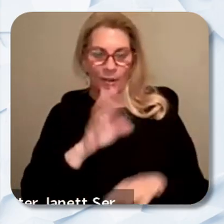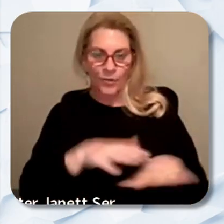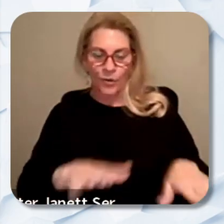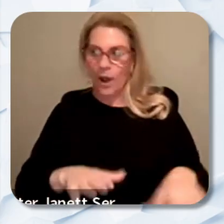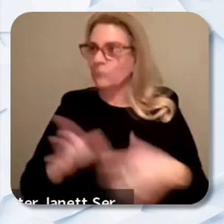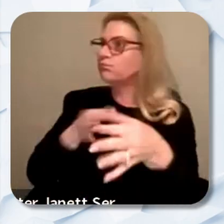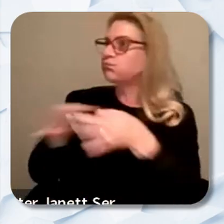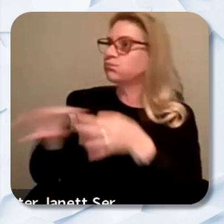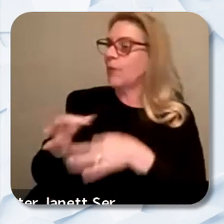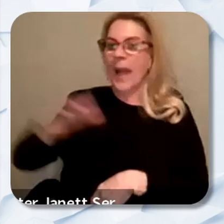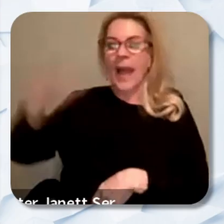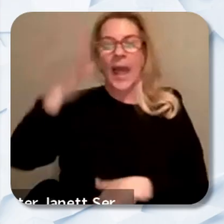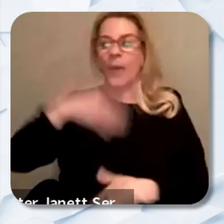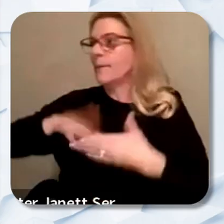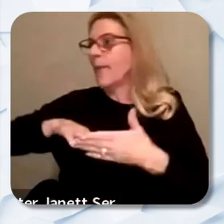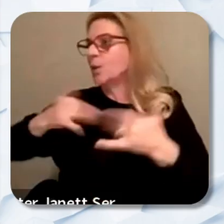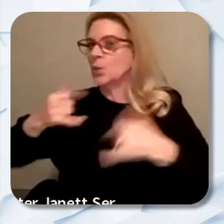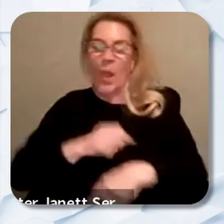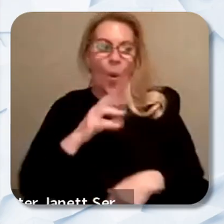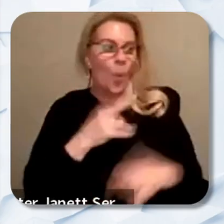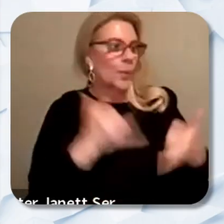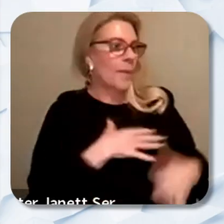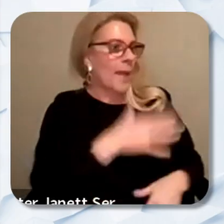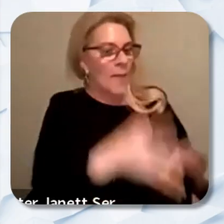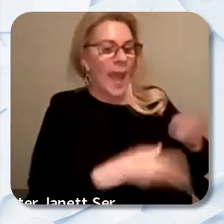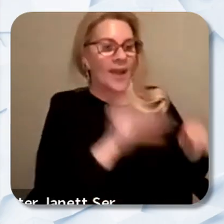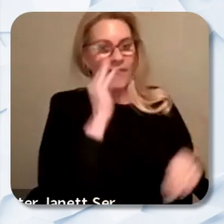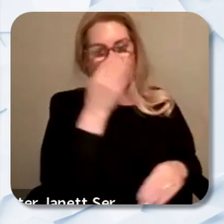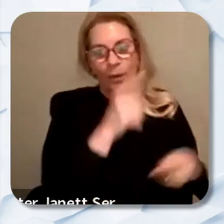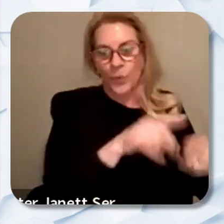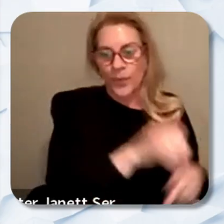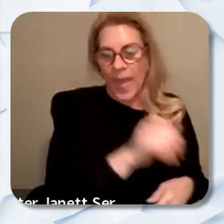and shared “My dad we painted it today.” Or “Today my mom added flowers to it and a cup holder.” You